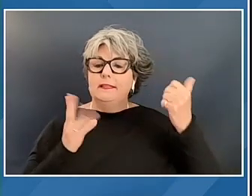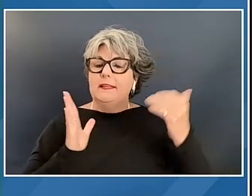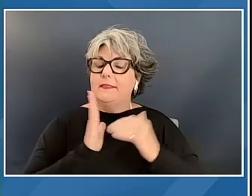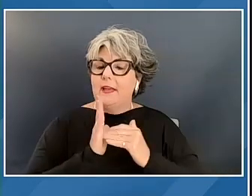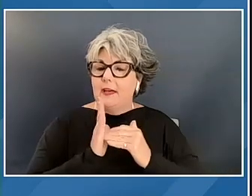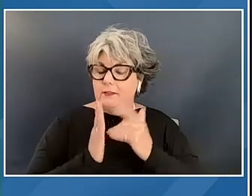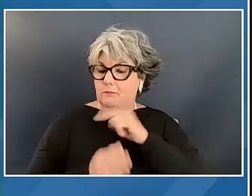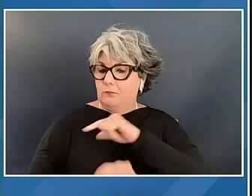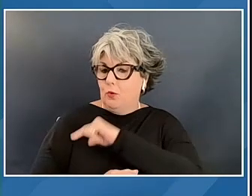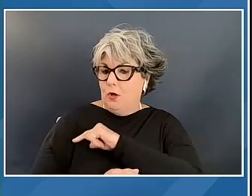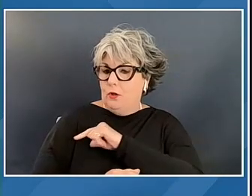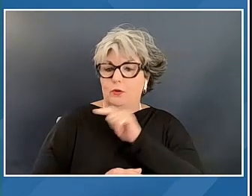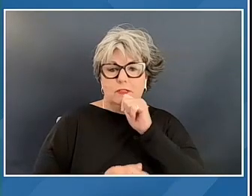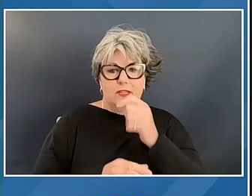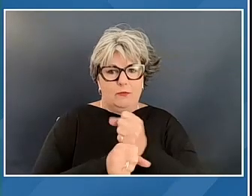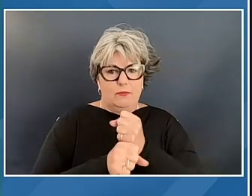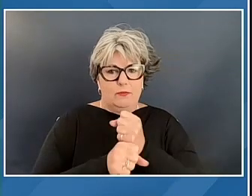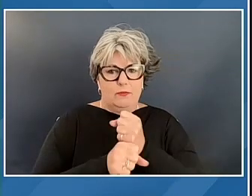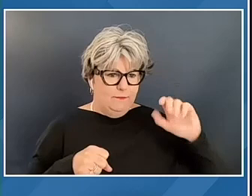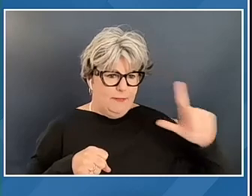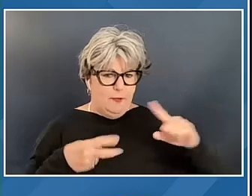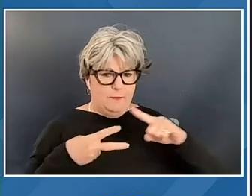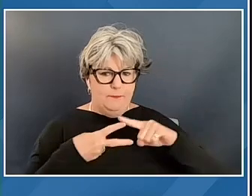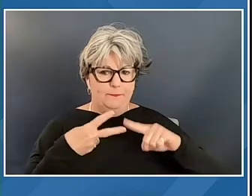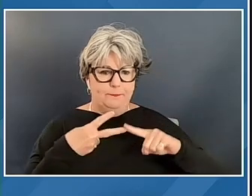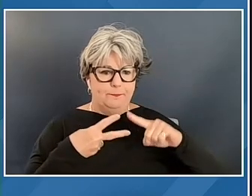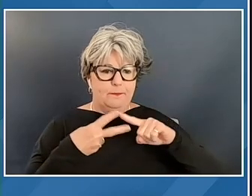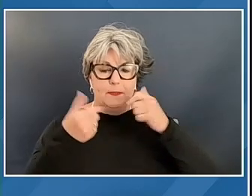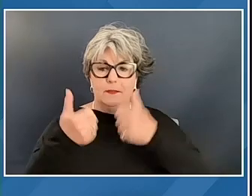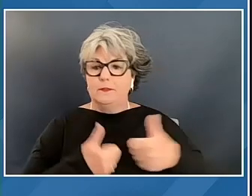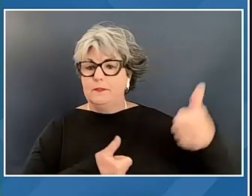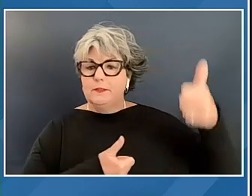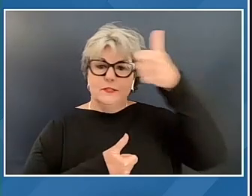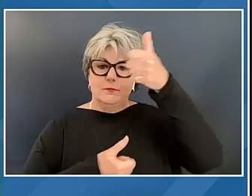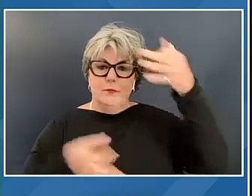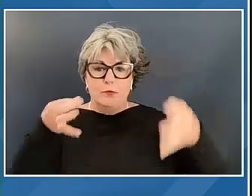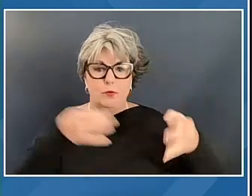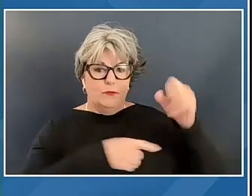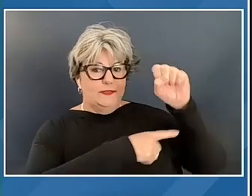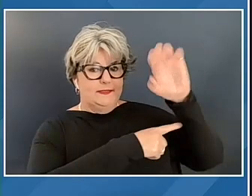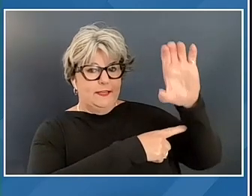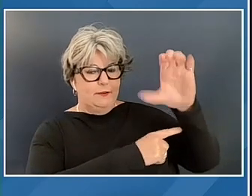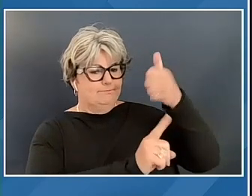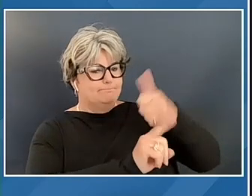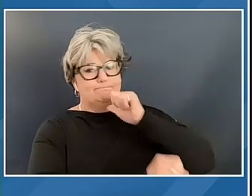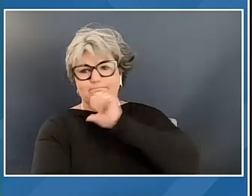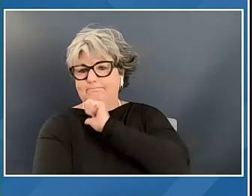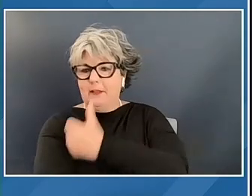who did not. The Supreme Court held that the Secretary did not have the authority to adopt this policy.